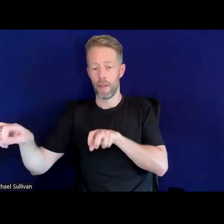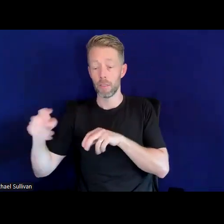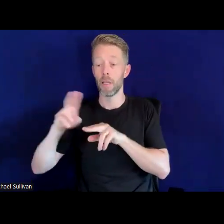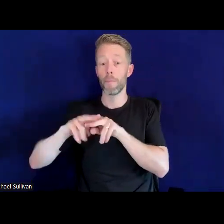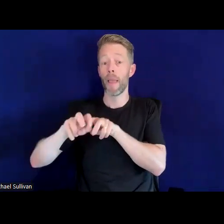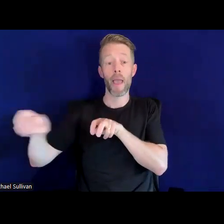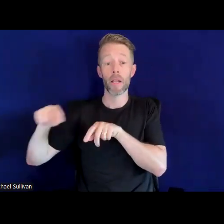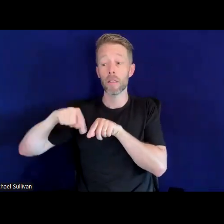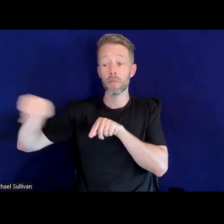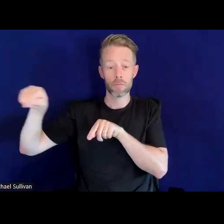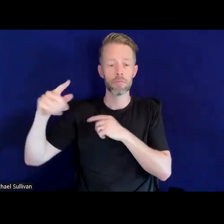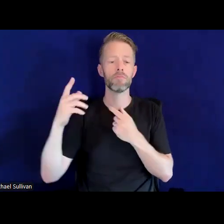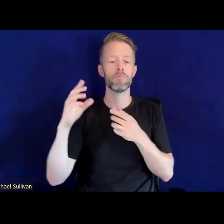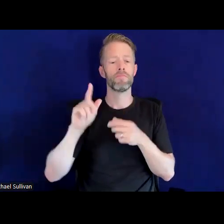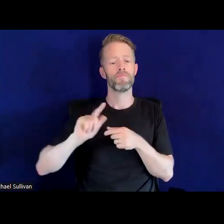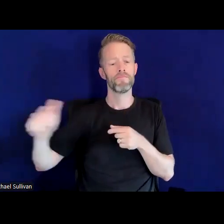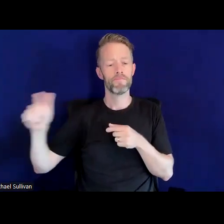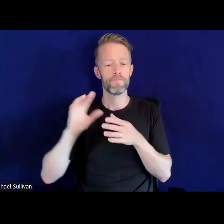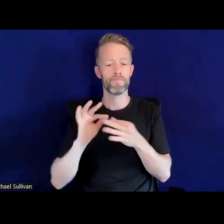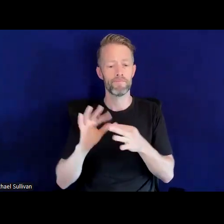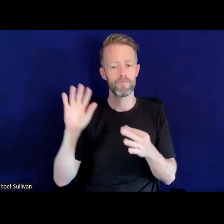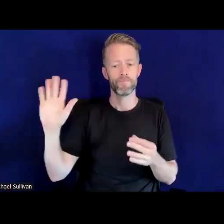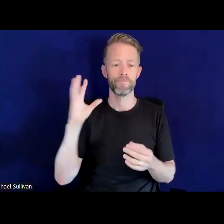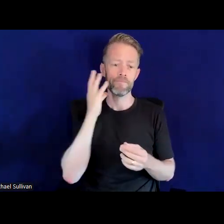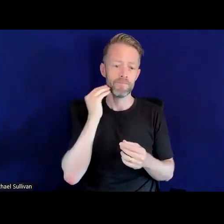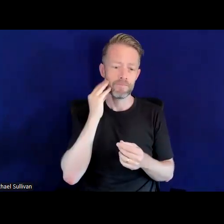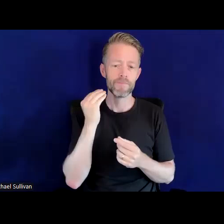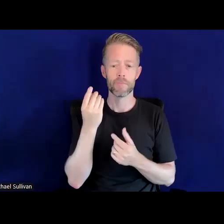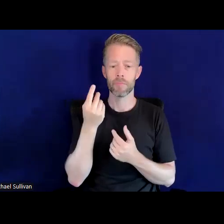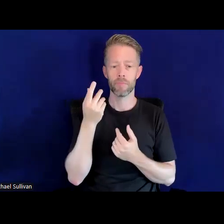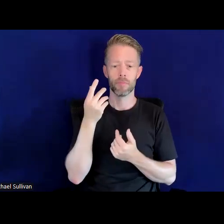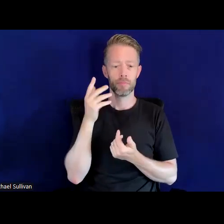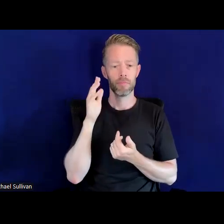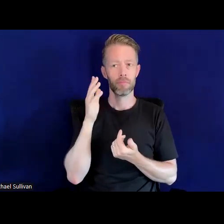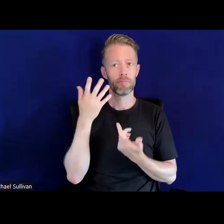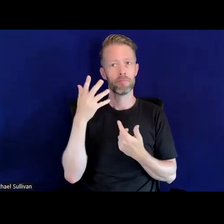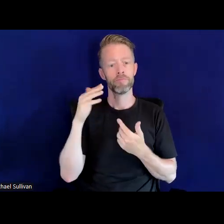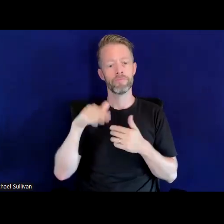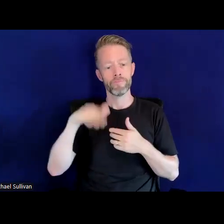speaking about their own personal journeys and some of their involvement